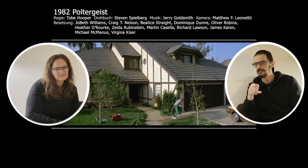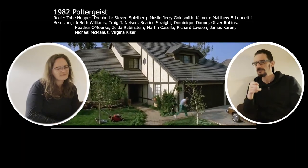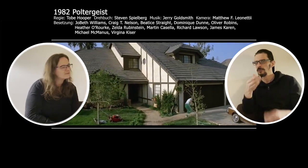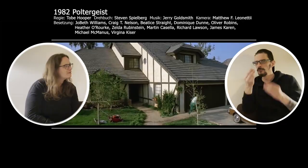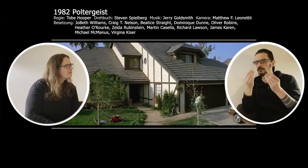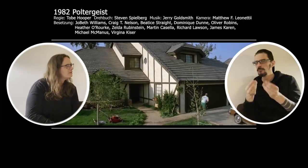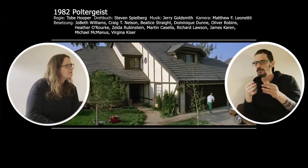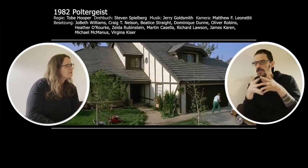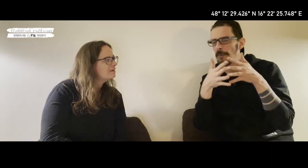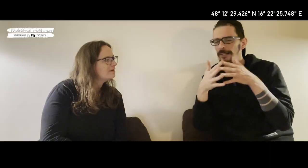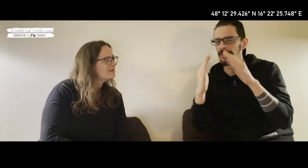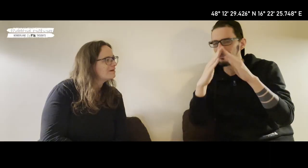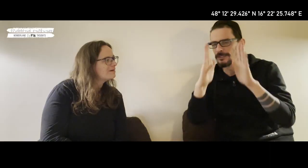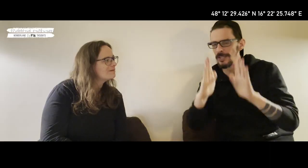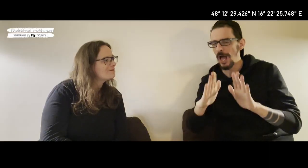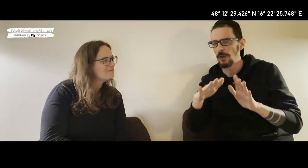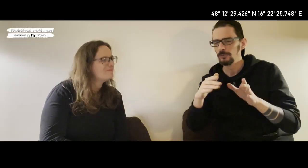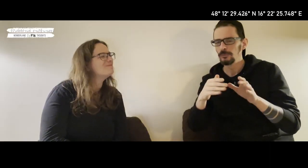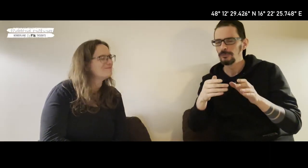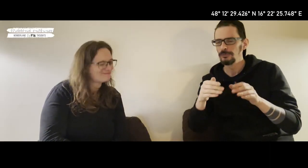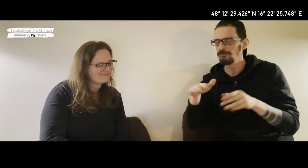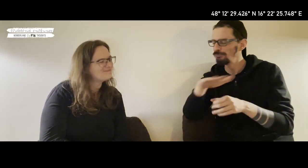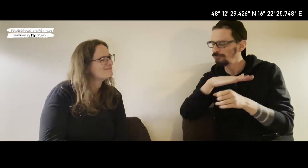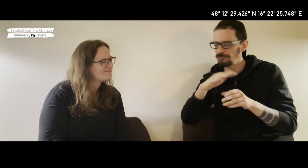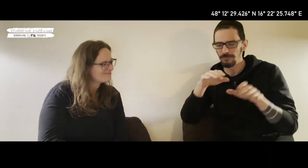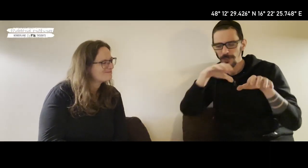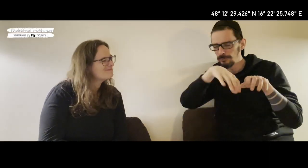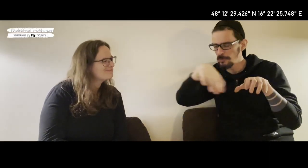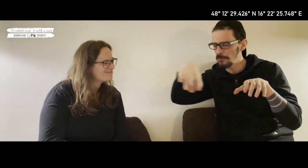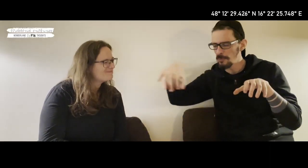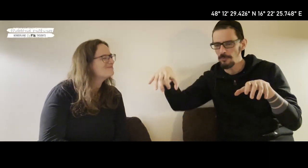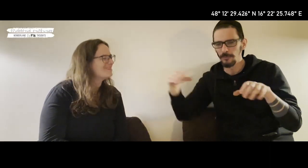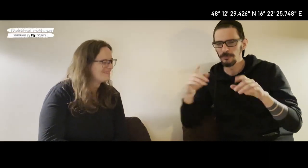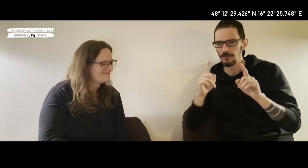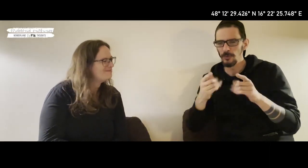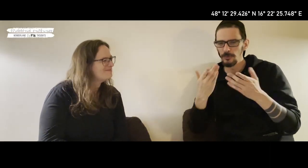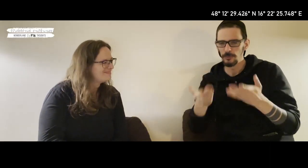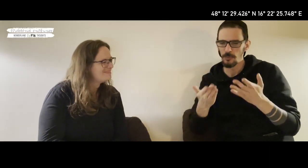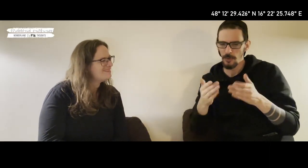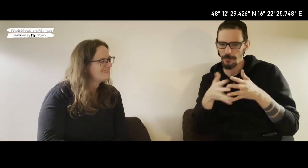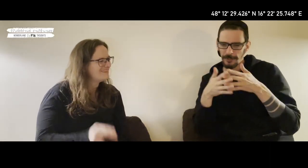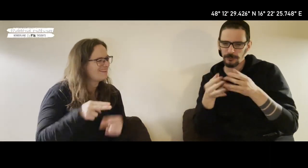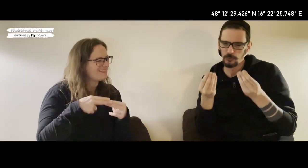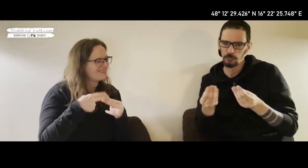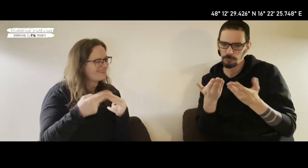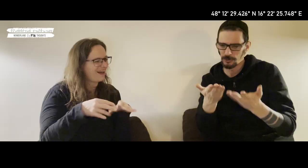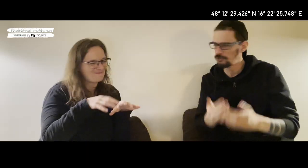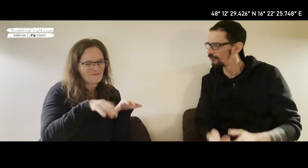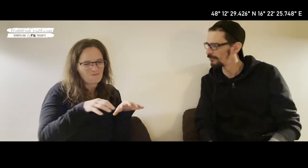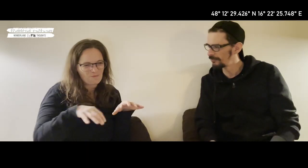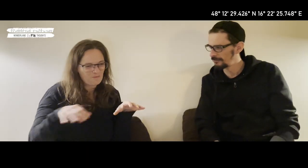This is a typical American house perfectly nestled between the terraced houses. That is a genuine and typical characteristic of US.